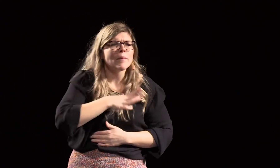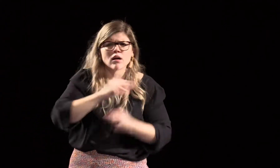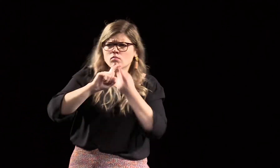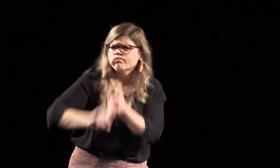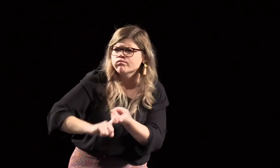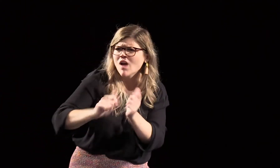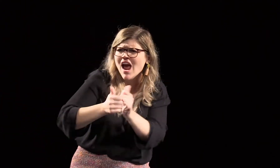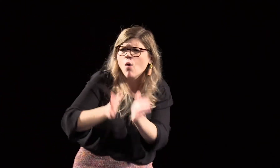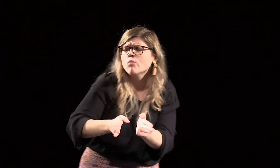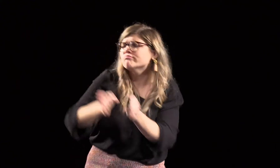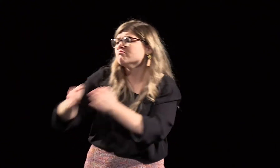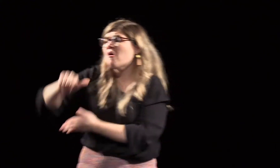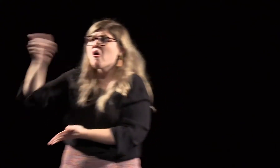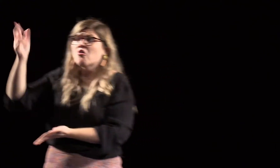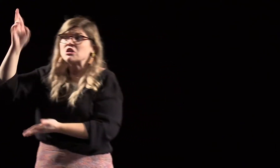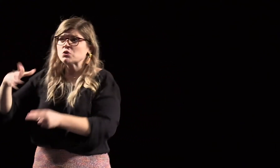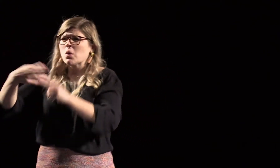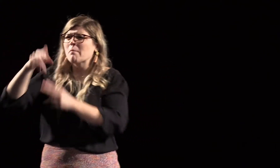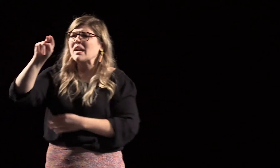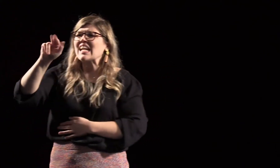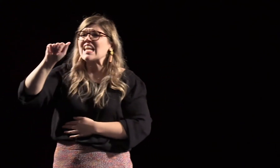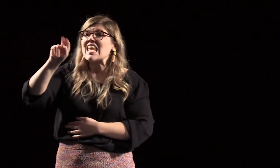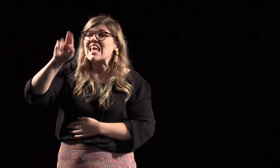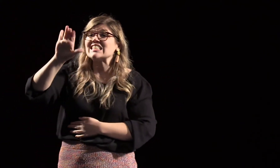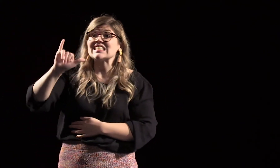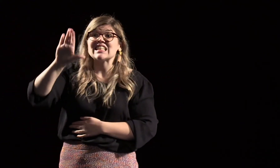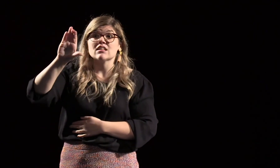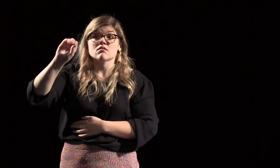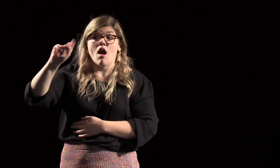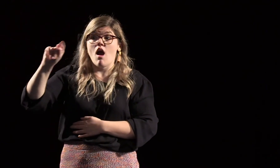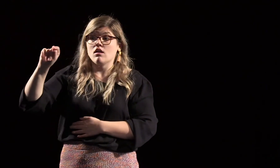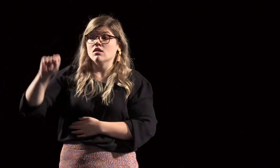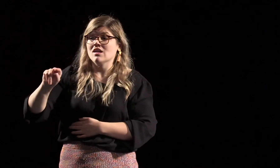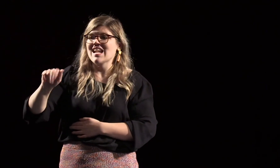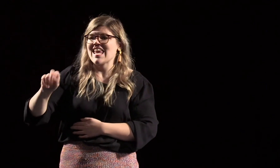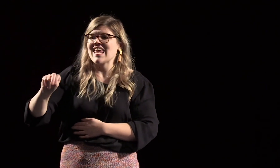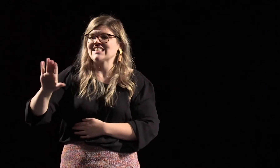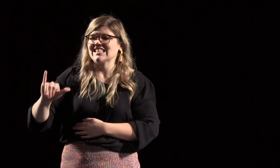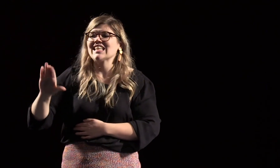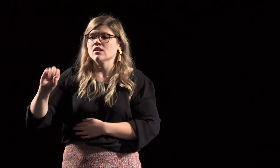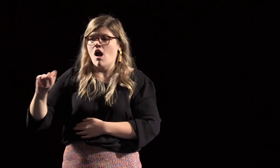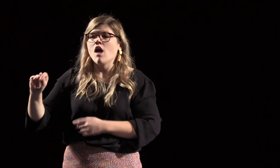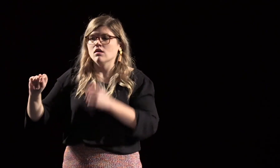between men and women during that time. And another individual, Nancy Cott,